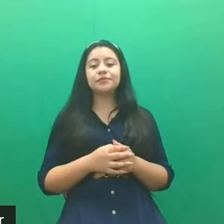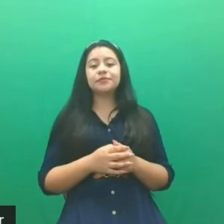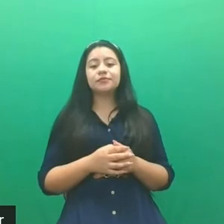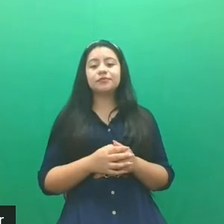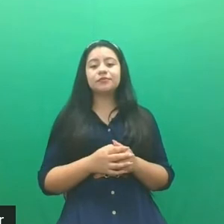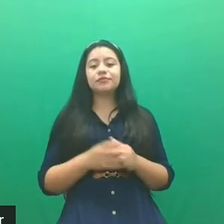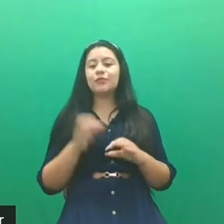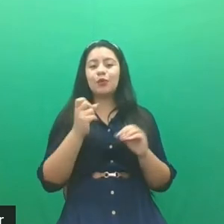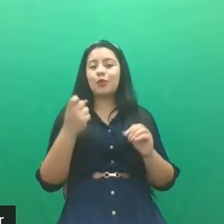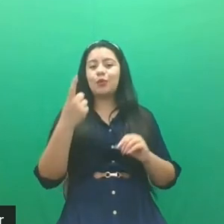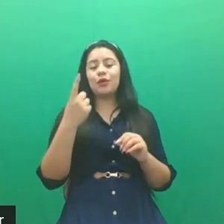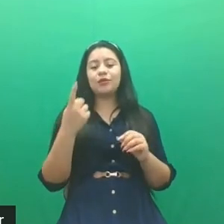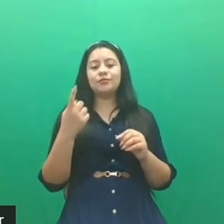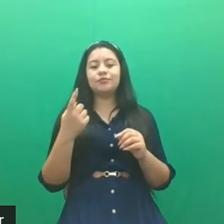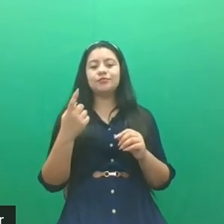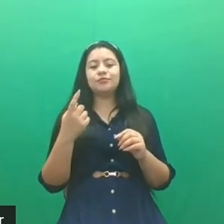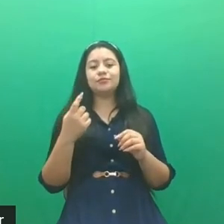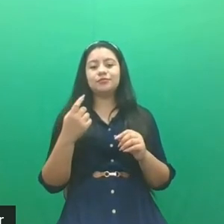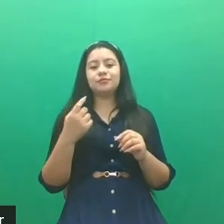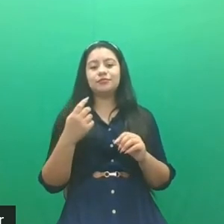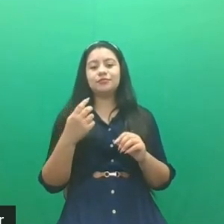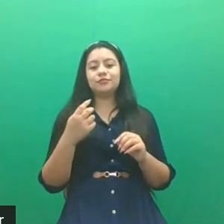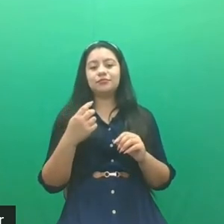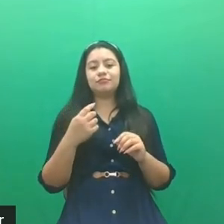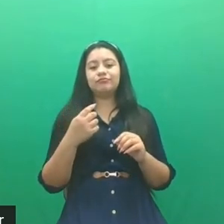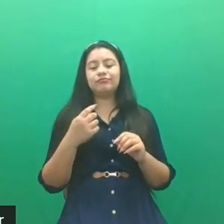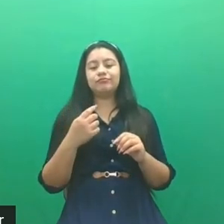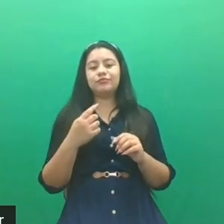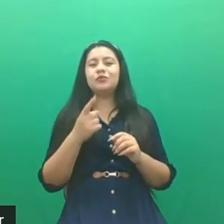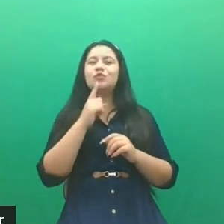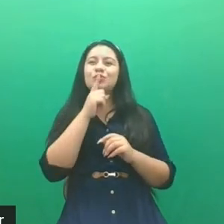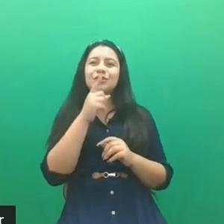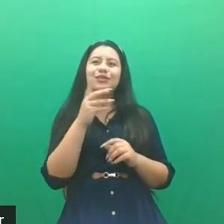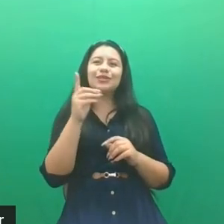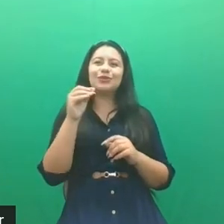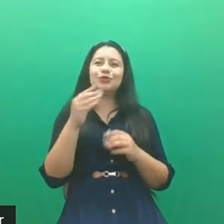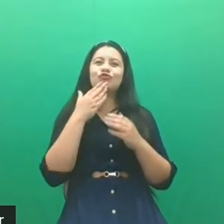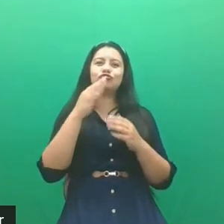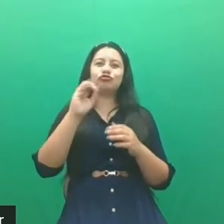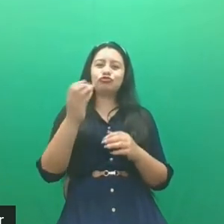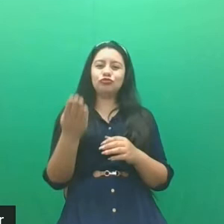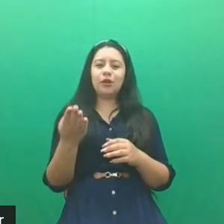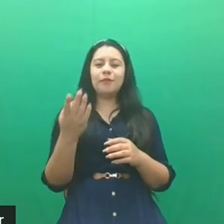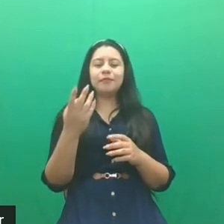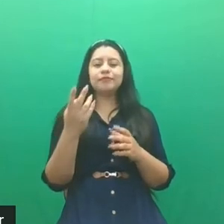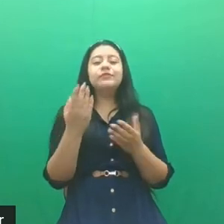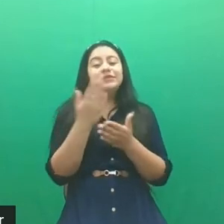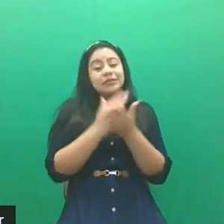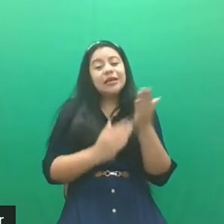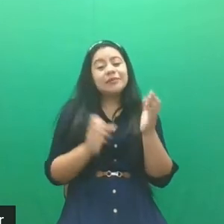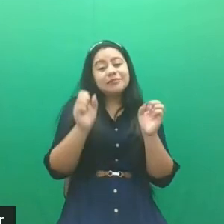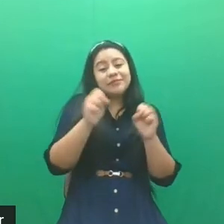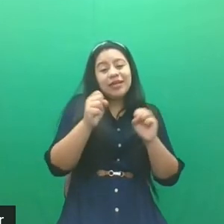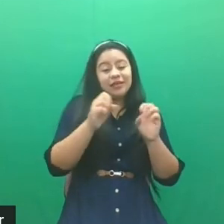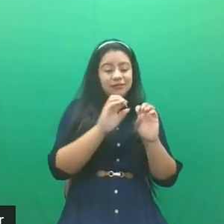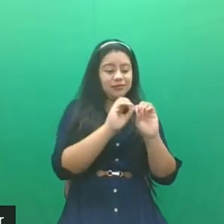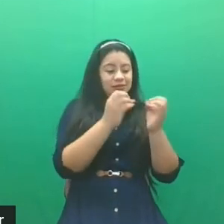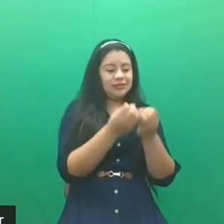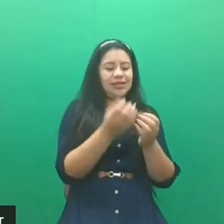no one does a comprehensively good job. Different organizations do a good job within certain aspects